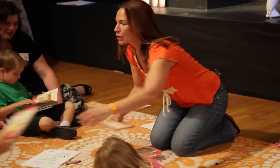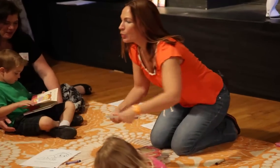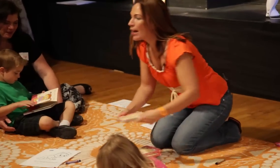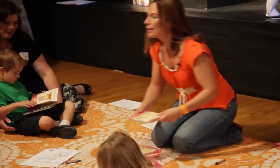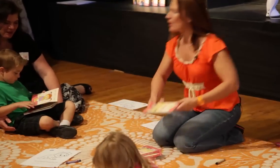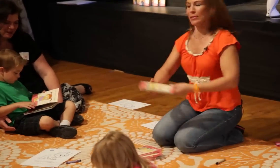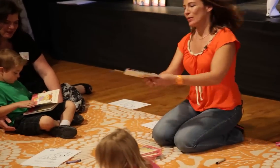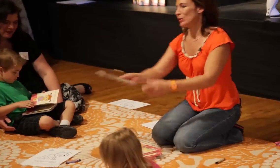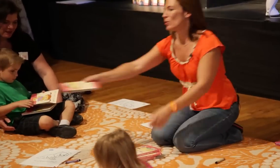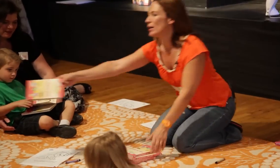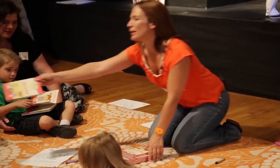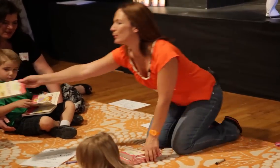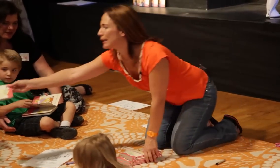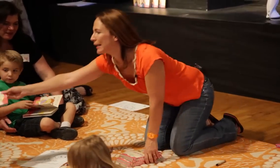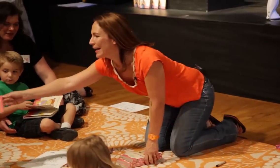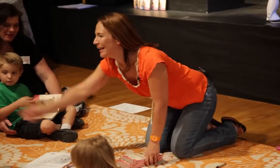You're welcome. You're so welcome Lydia.